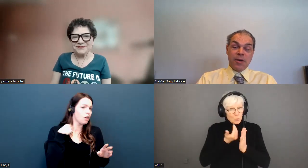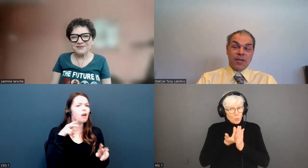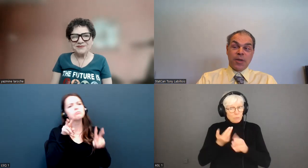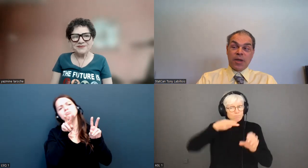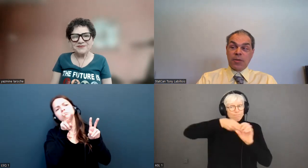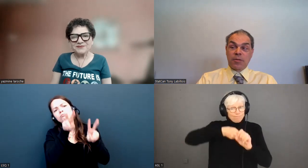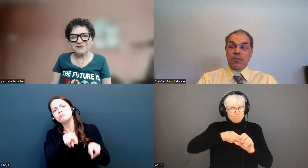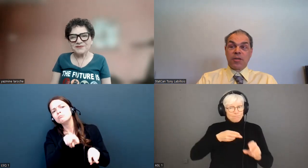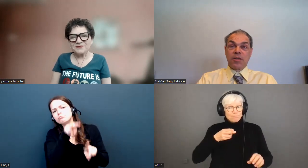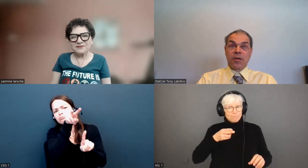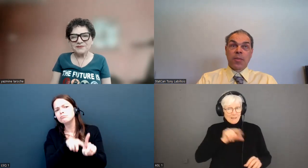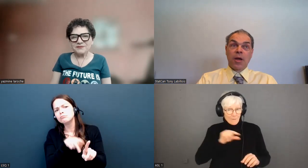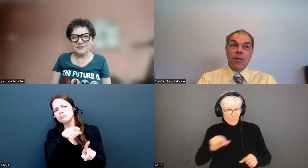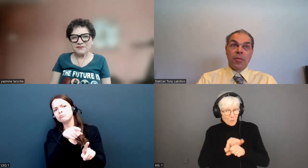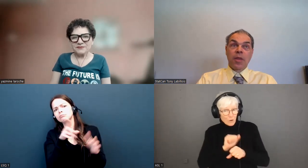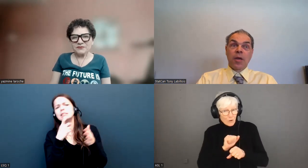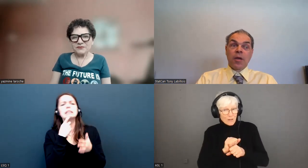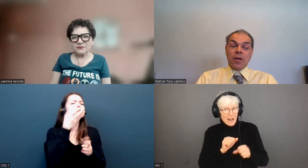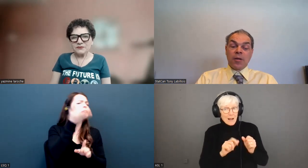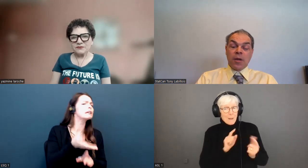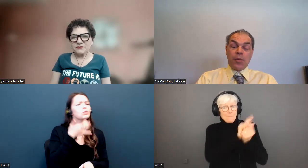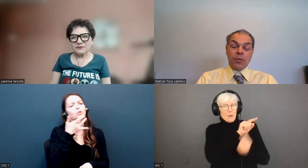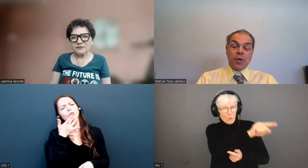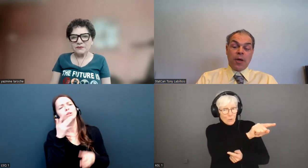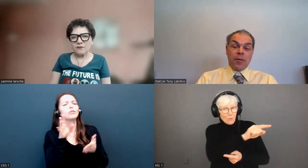accessibility a very long question I'm sorry to take your breath and have a drink